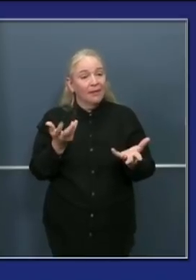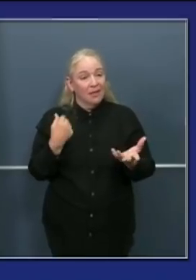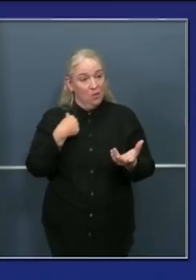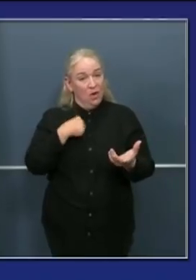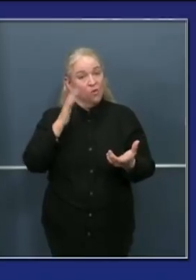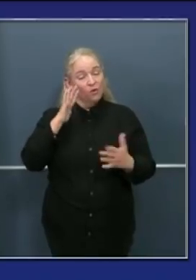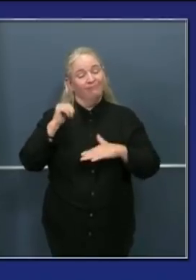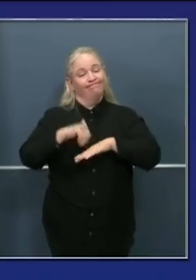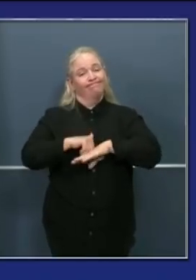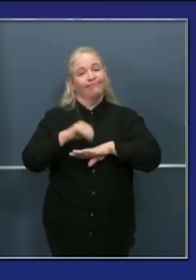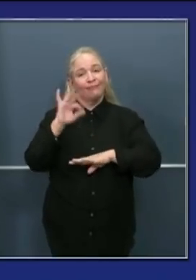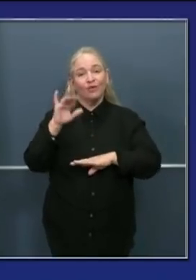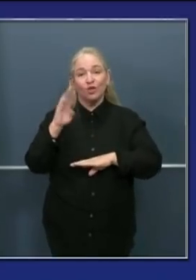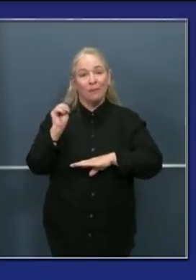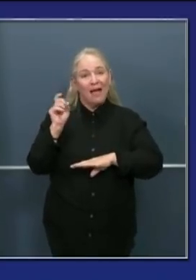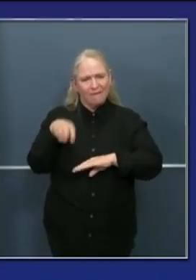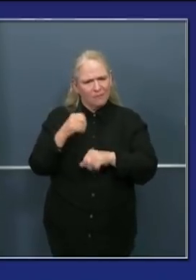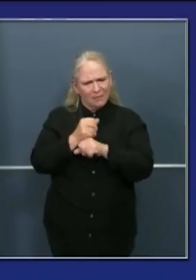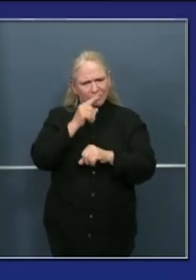$1,000 ON ENFORCEMENT. I ENCOURAGED PEOPLE WITH A PUNITIVE FRAME.